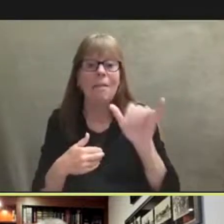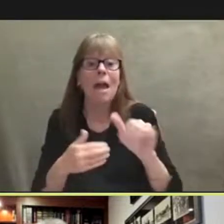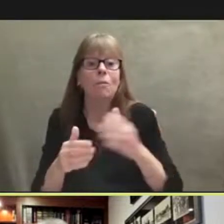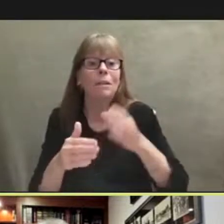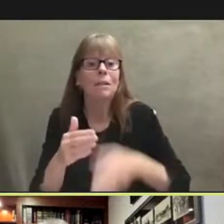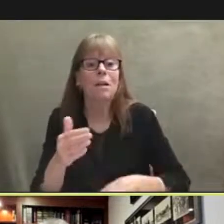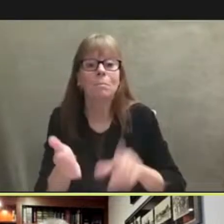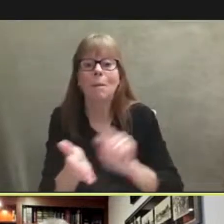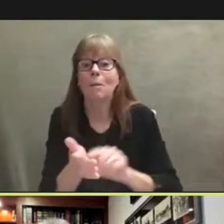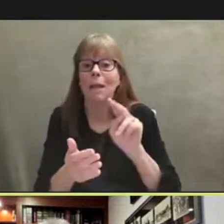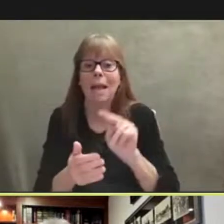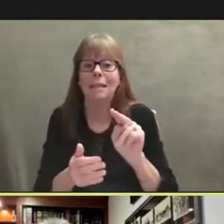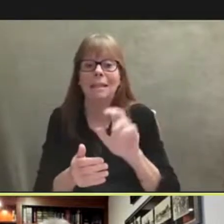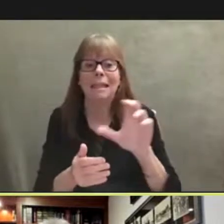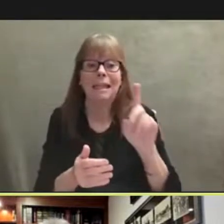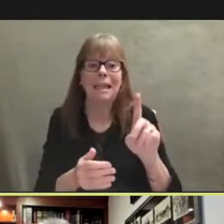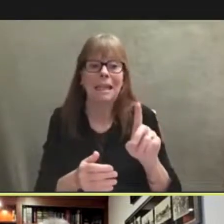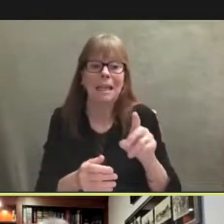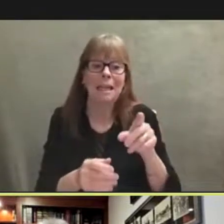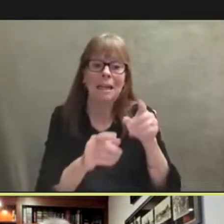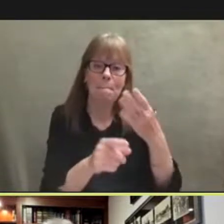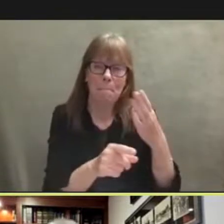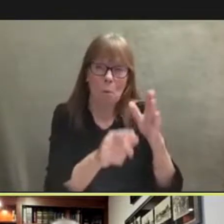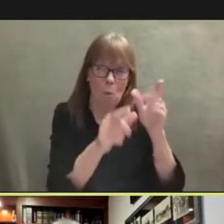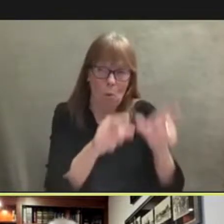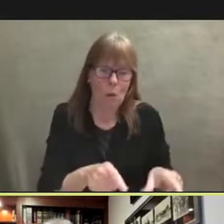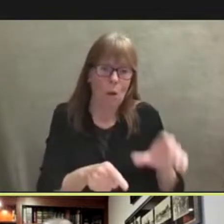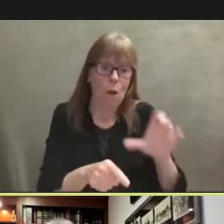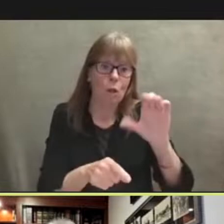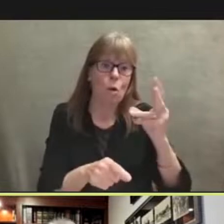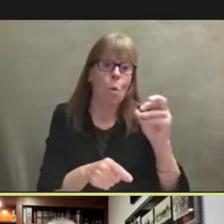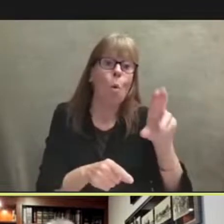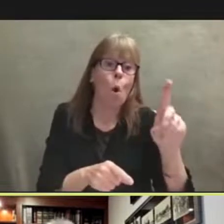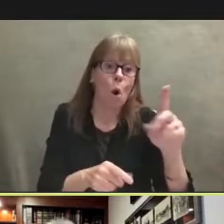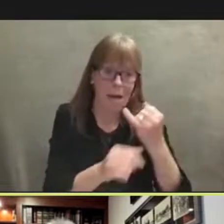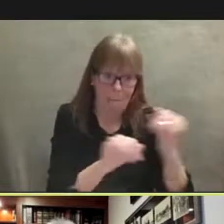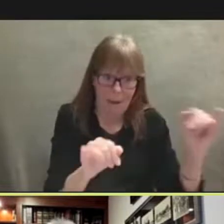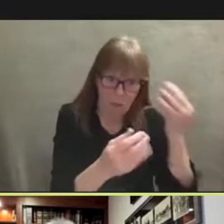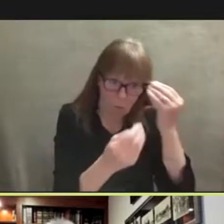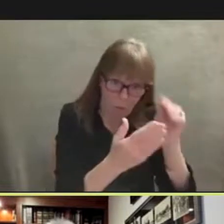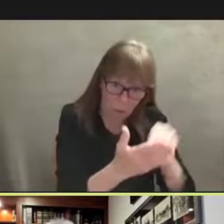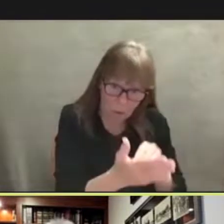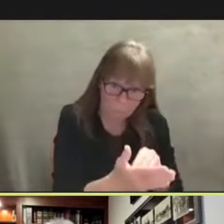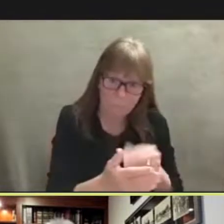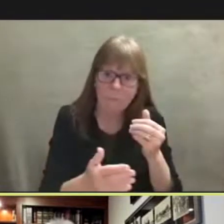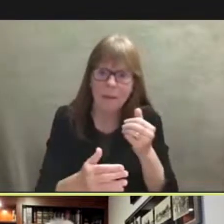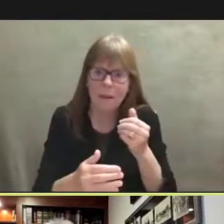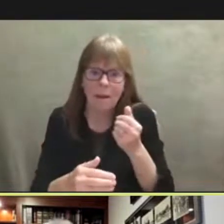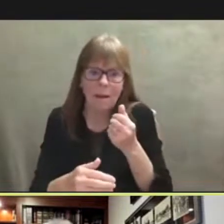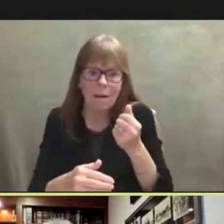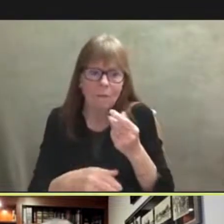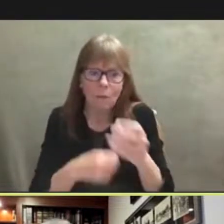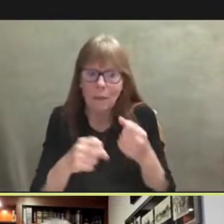“Toward Independence” report. Two years later, NCD published a follow-up report that evaluated